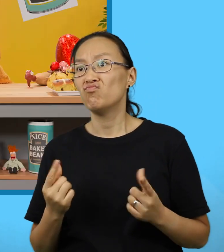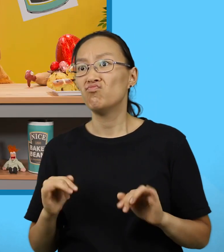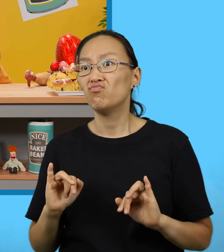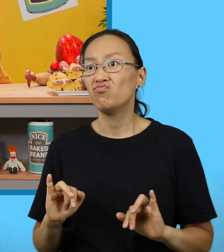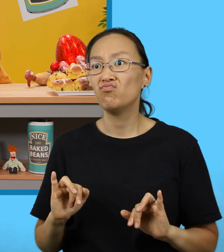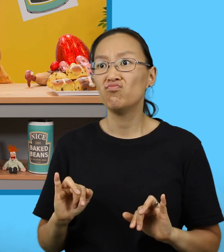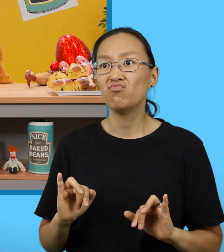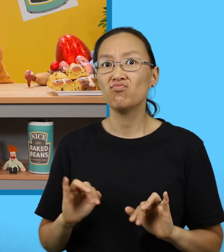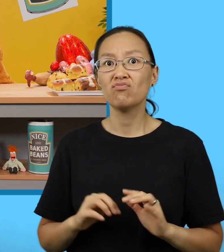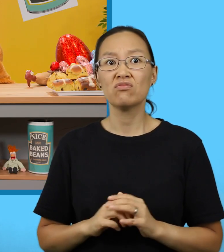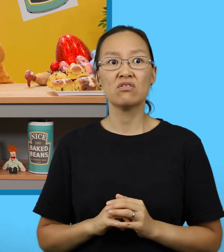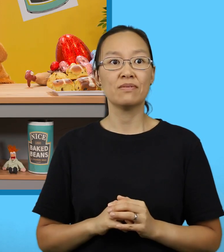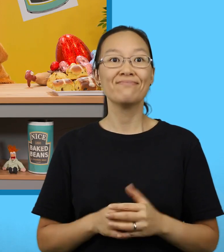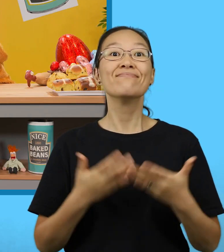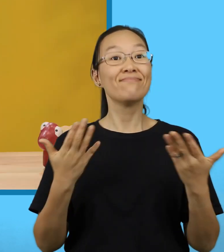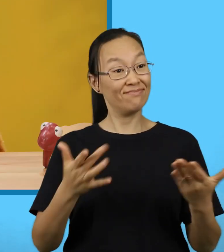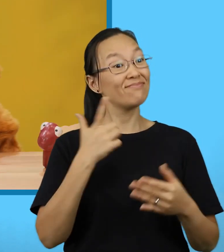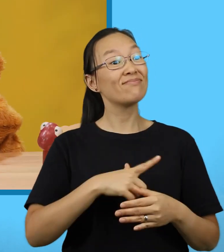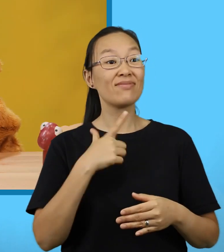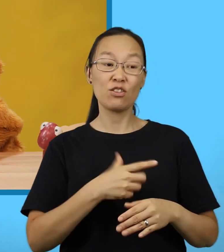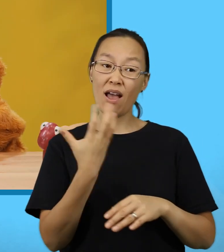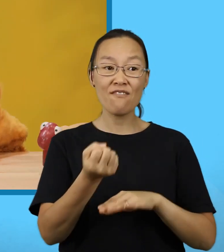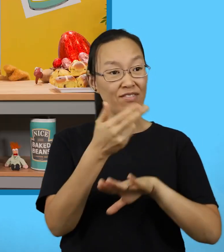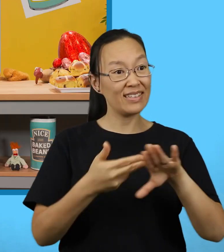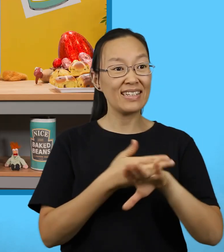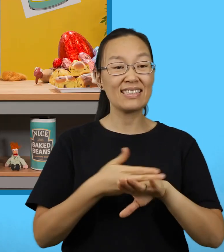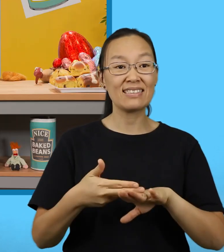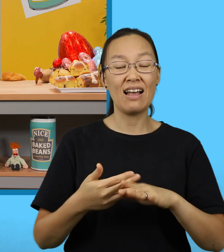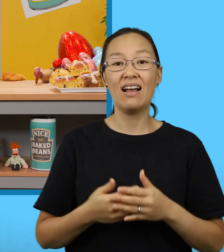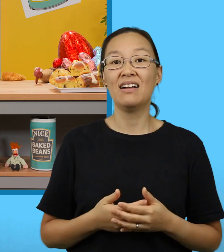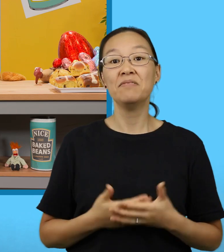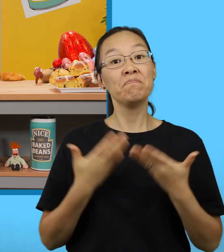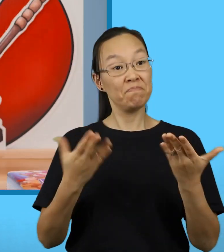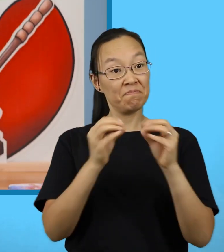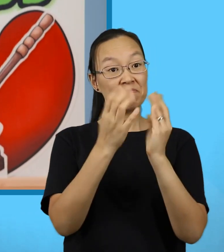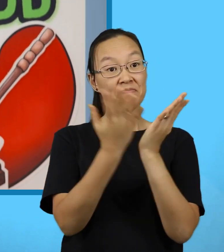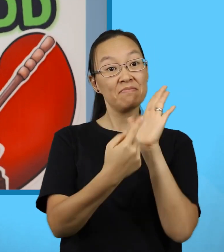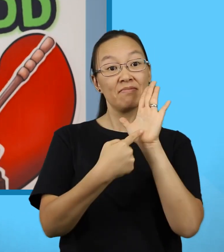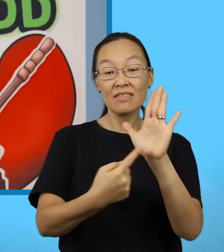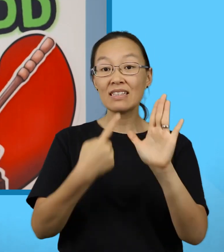But that's where Easter comes in. Oh yeah. Because the Bible says that what Jesus did